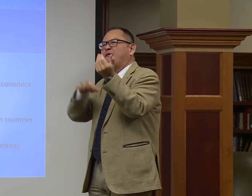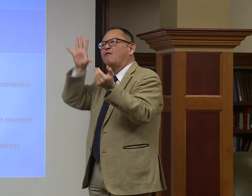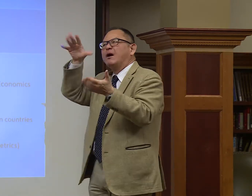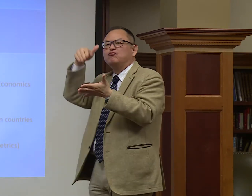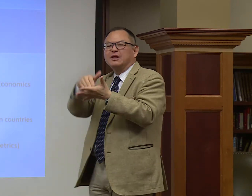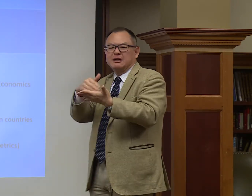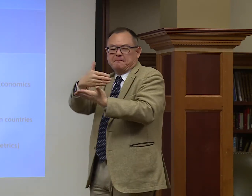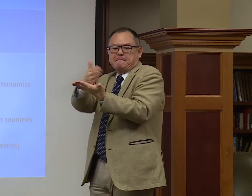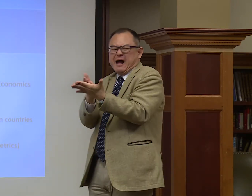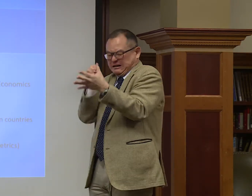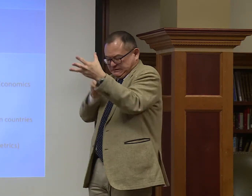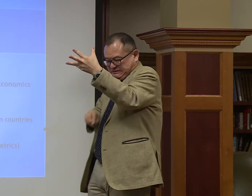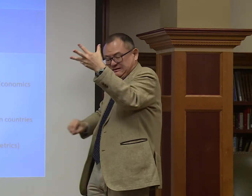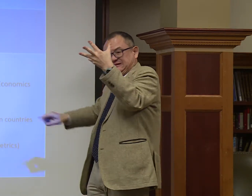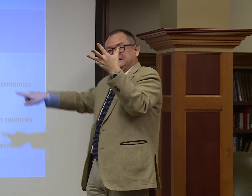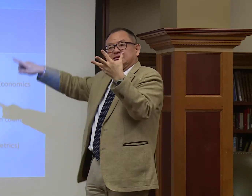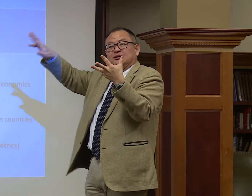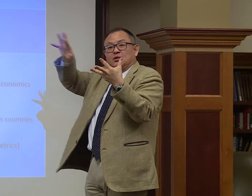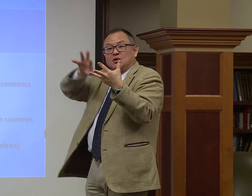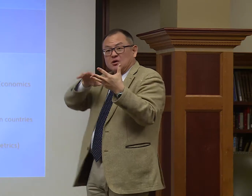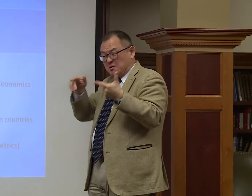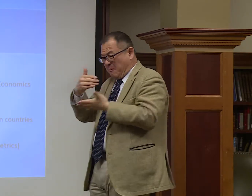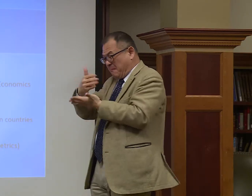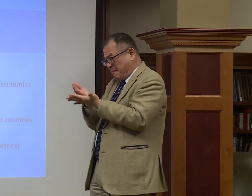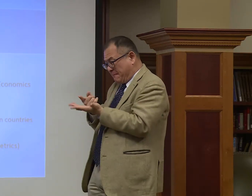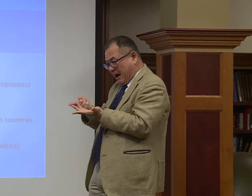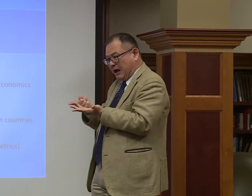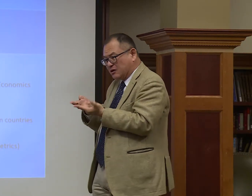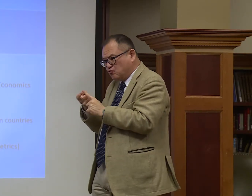Suppose you're trying to build a car...